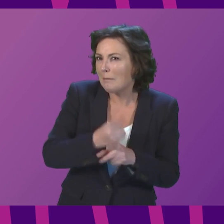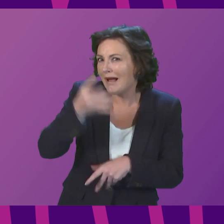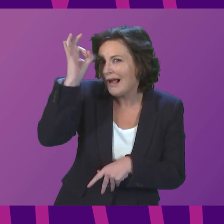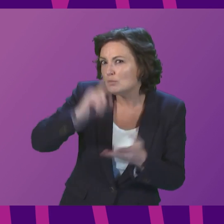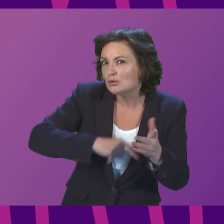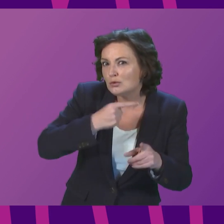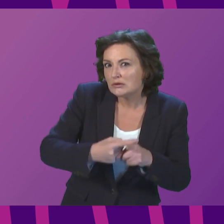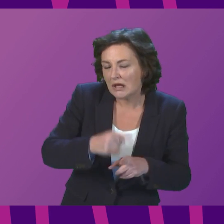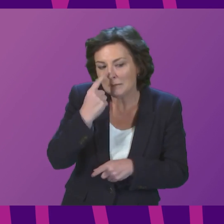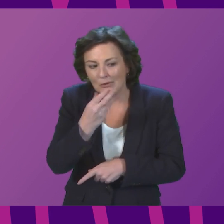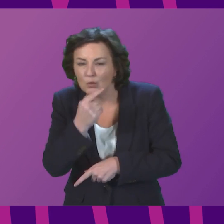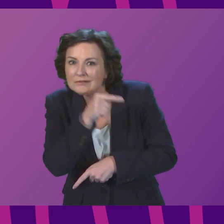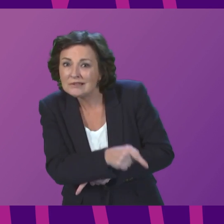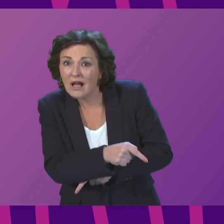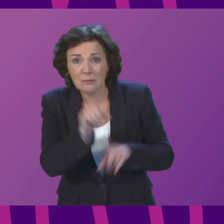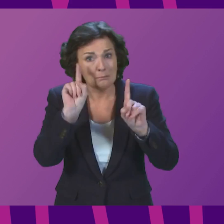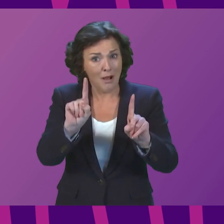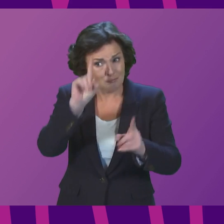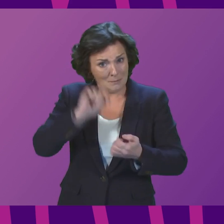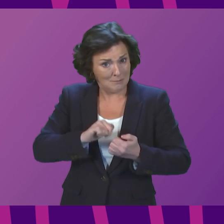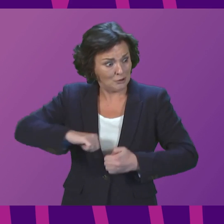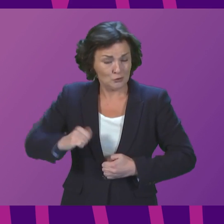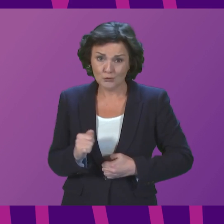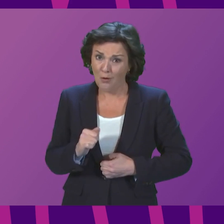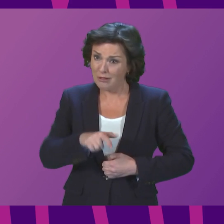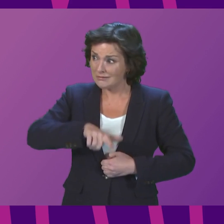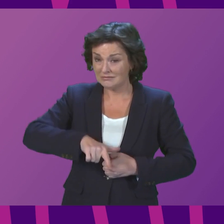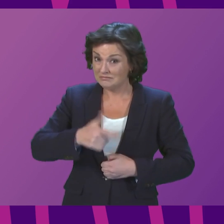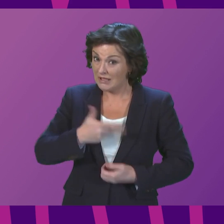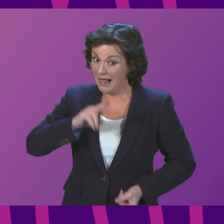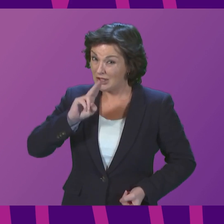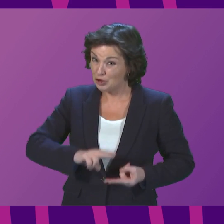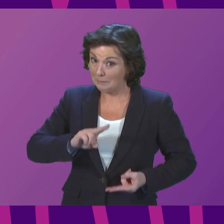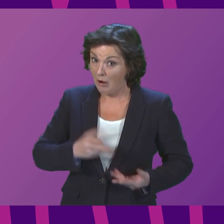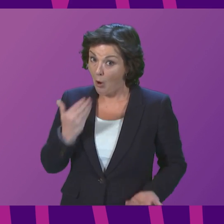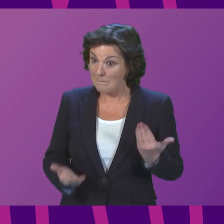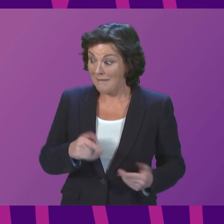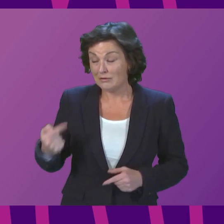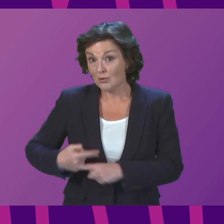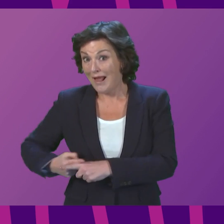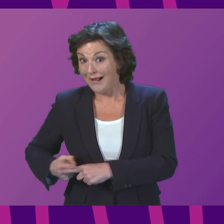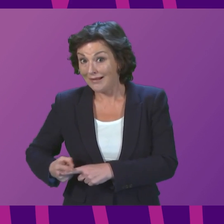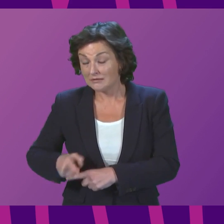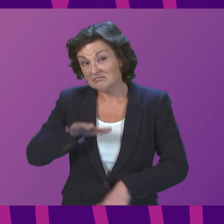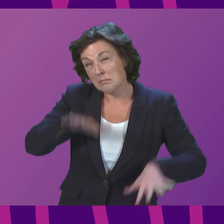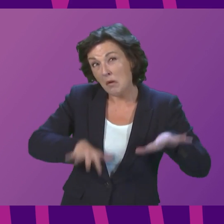are in England. In band C council tax, people pay on average £525 less in Scotland than they would pay